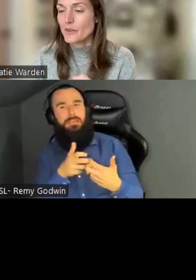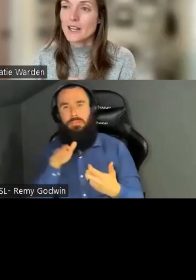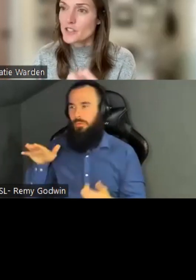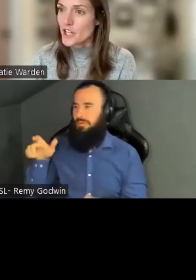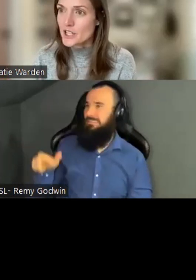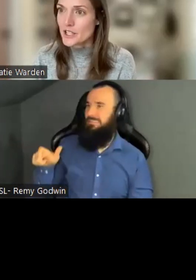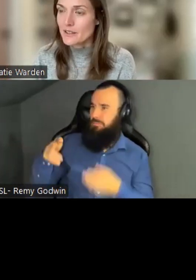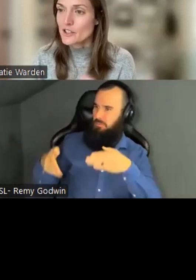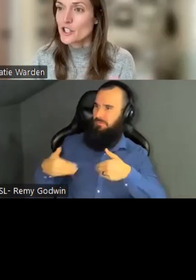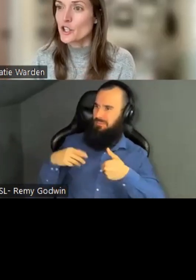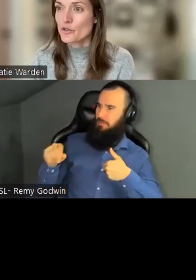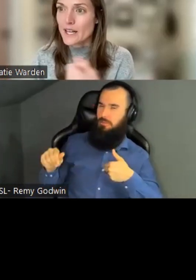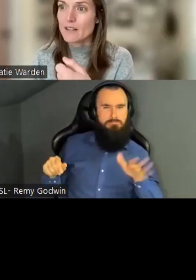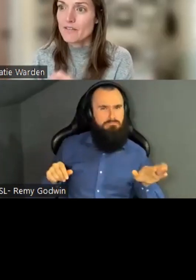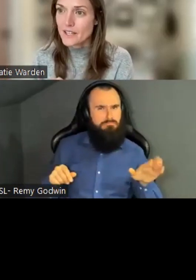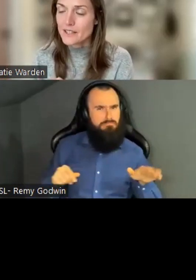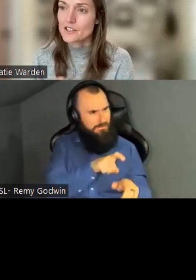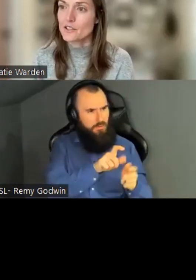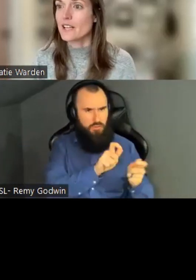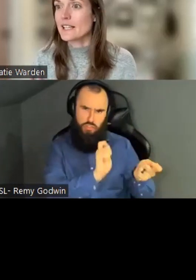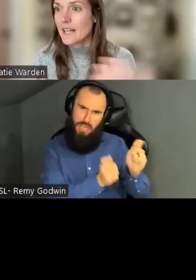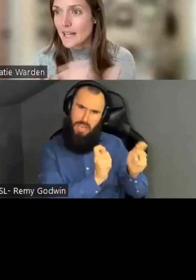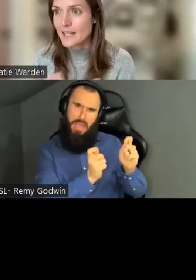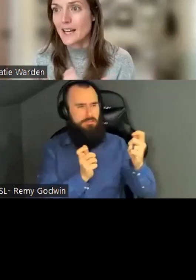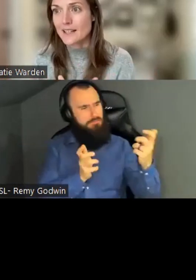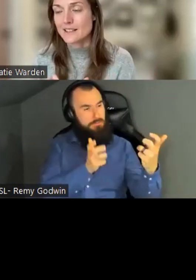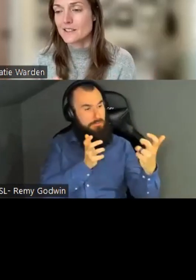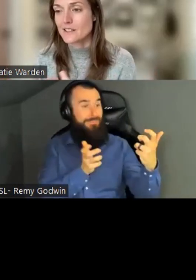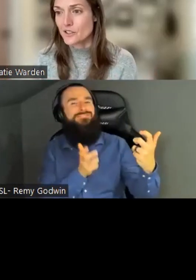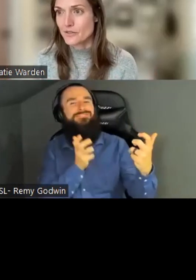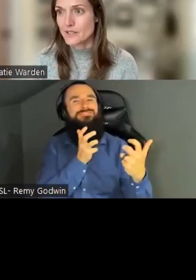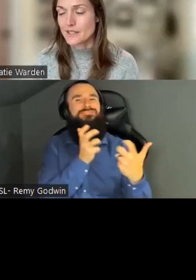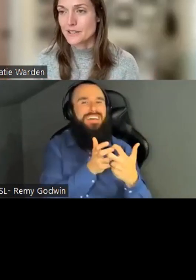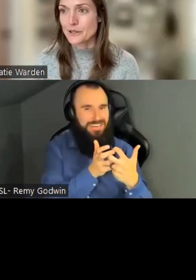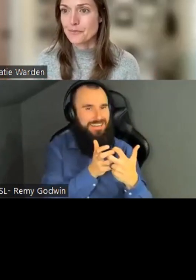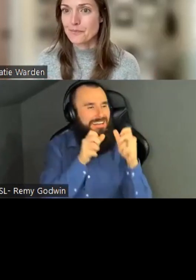we've gotta change it to create a fit so they can access the services.